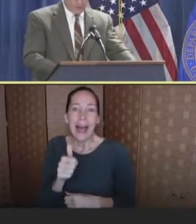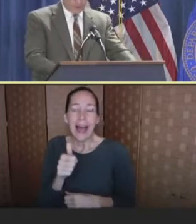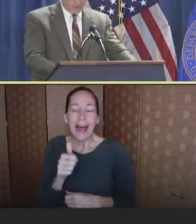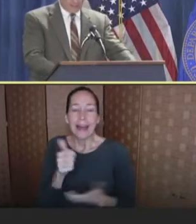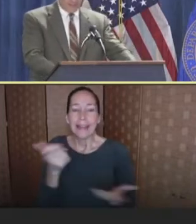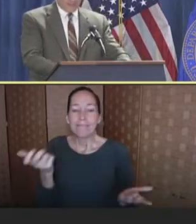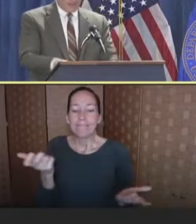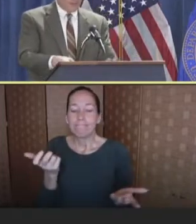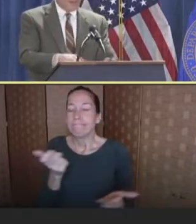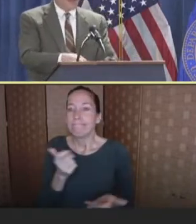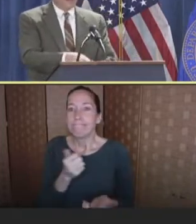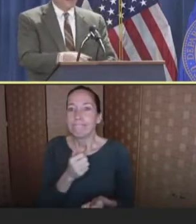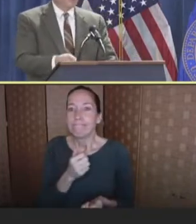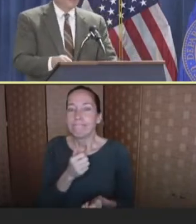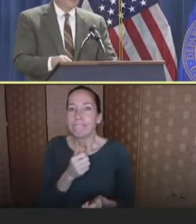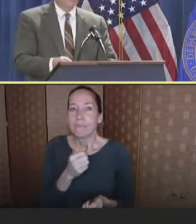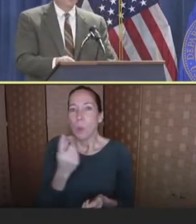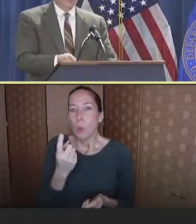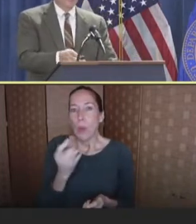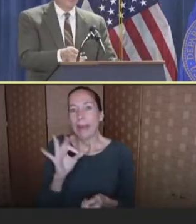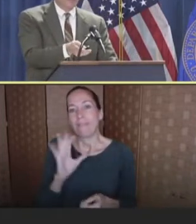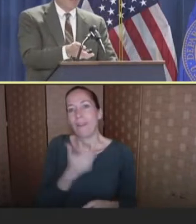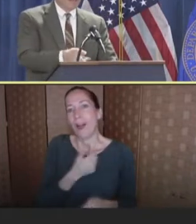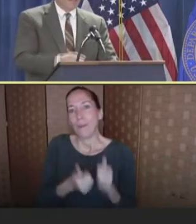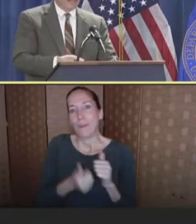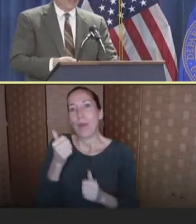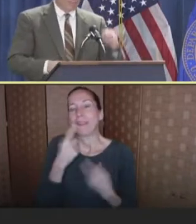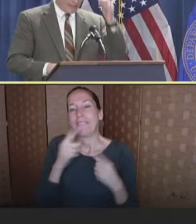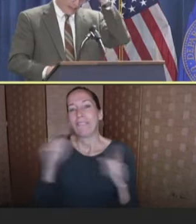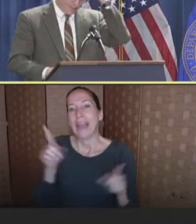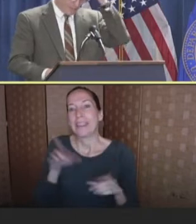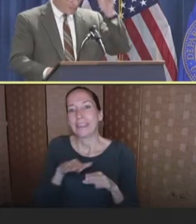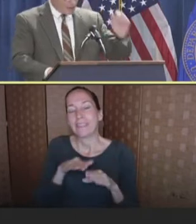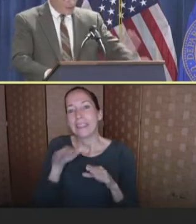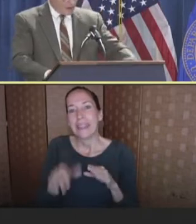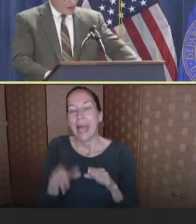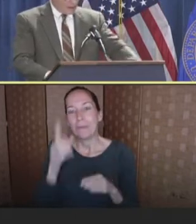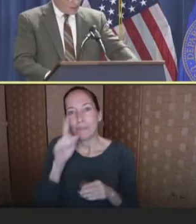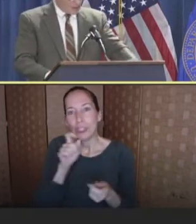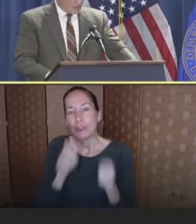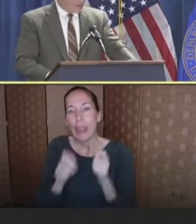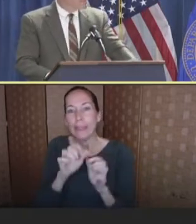effective steps, changing the way people actually behave.